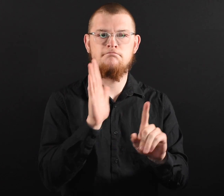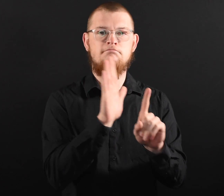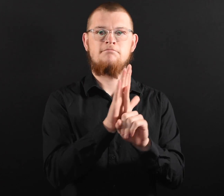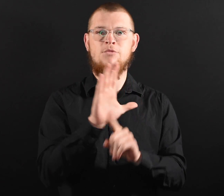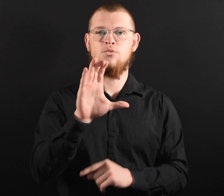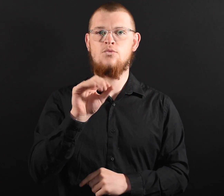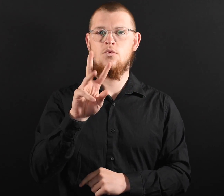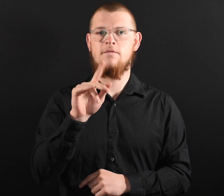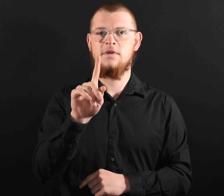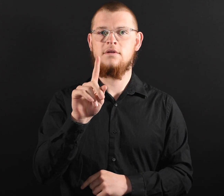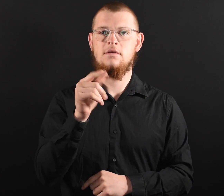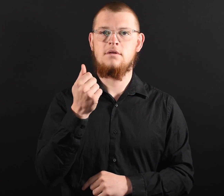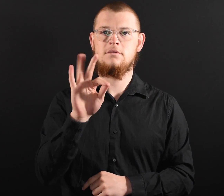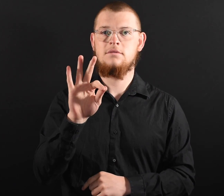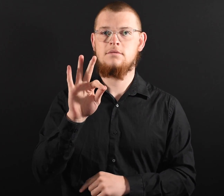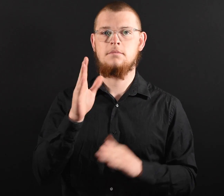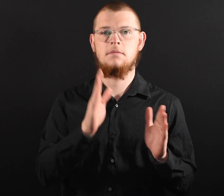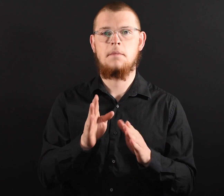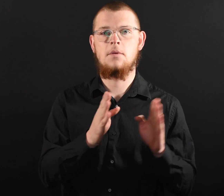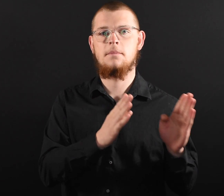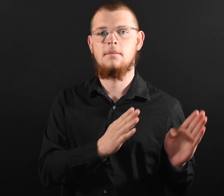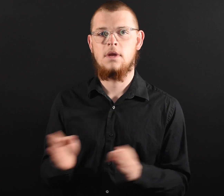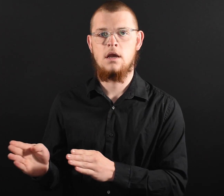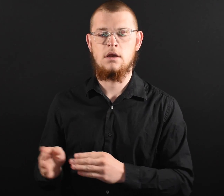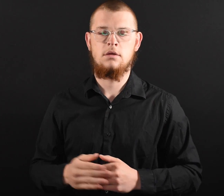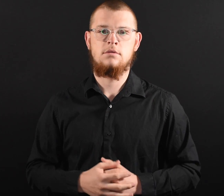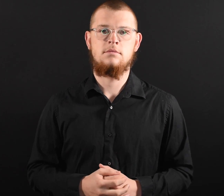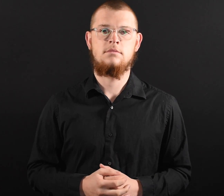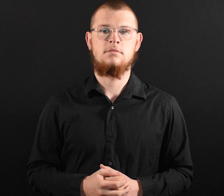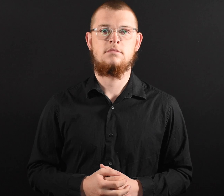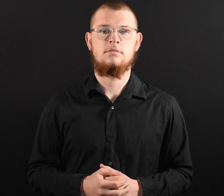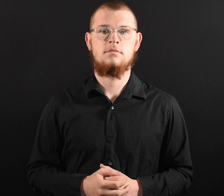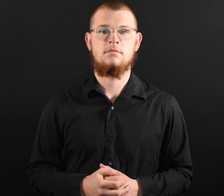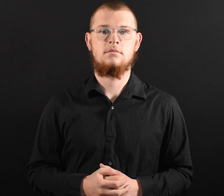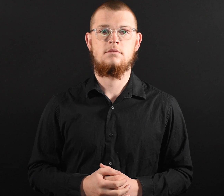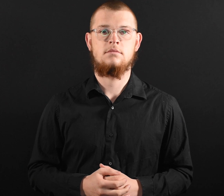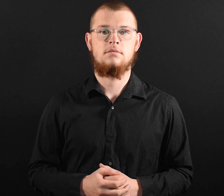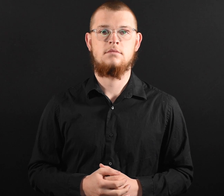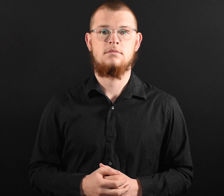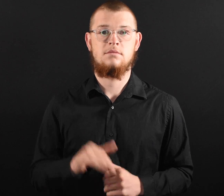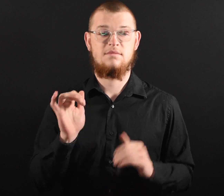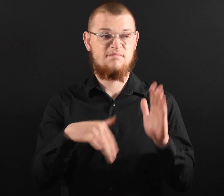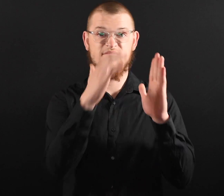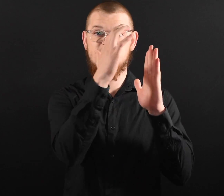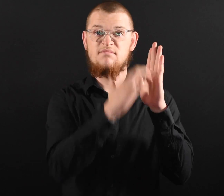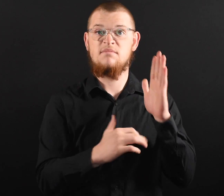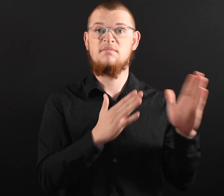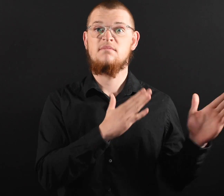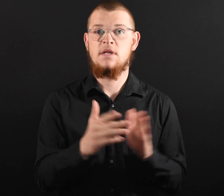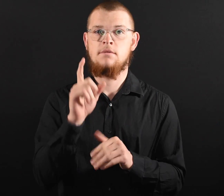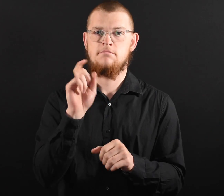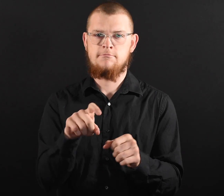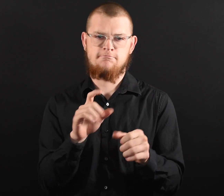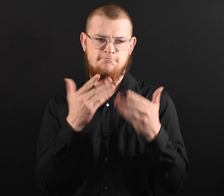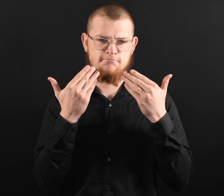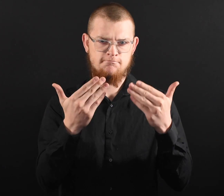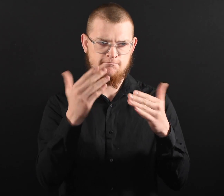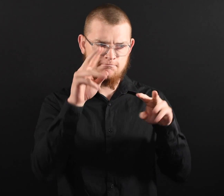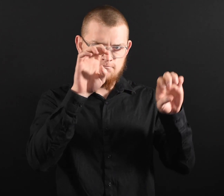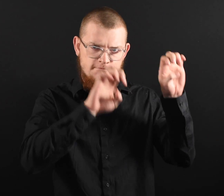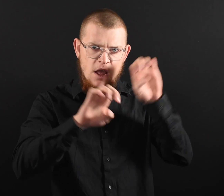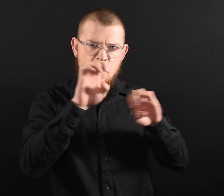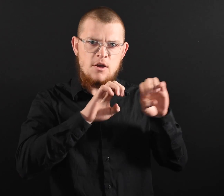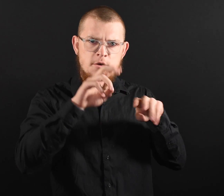in their COVID-19 Preparedness Plans. The Plan must be evaluated, monitored,